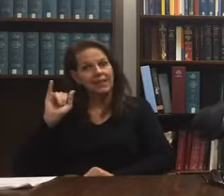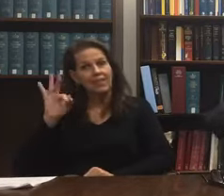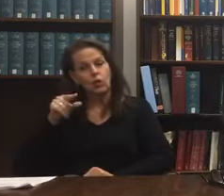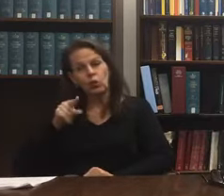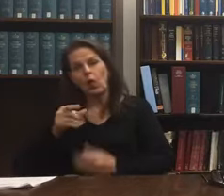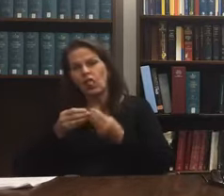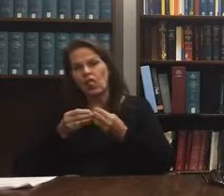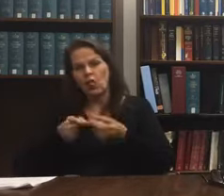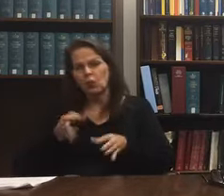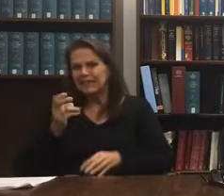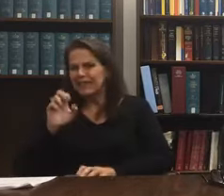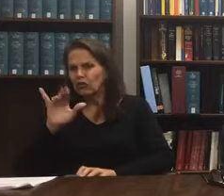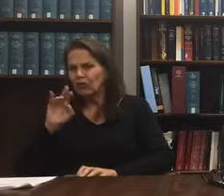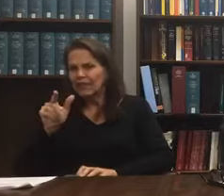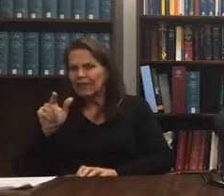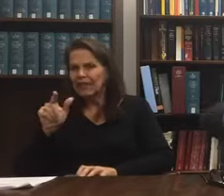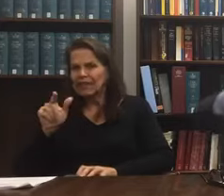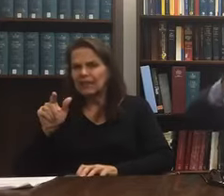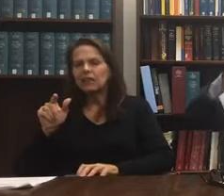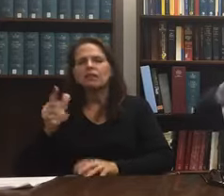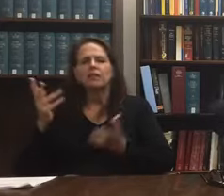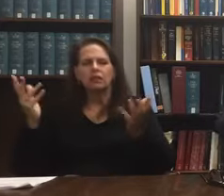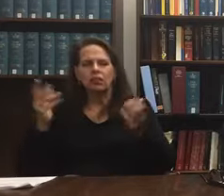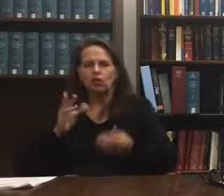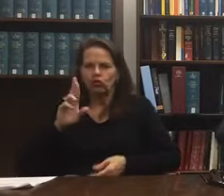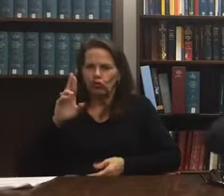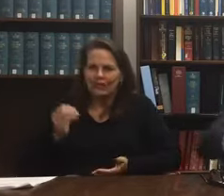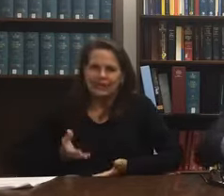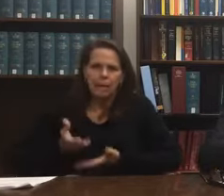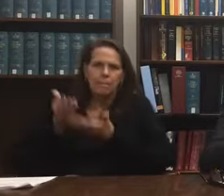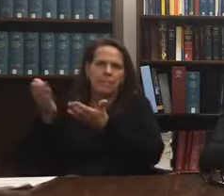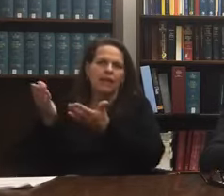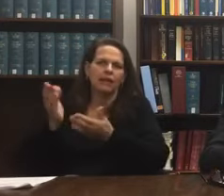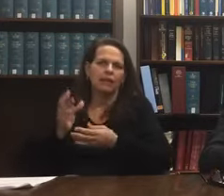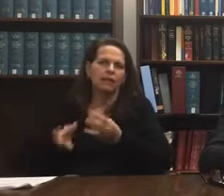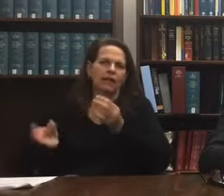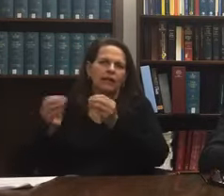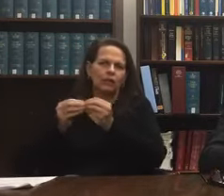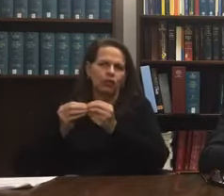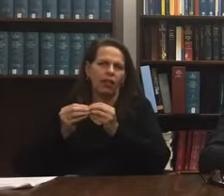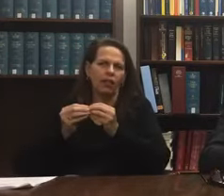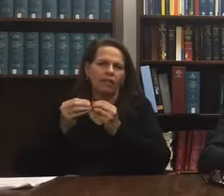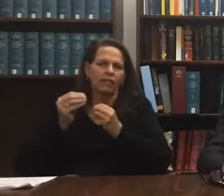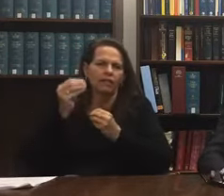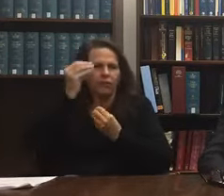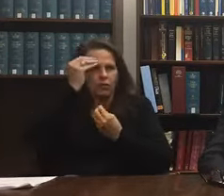your best bet is probably resubmit with additional information see if there's